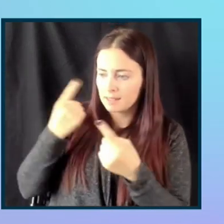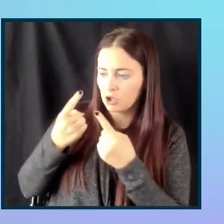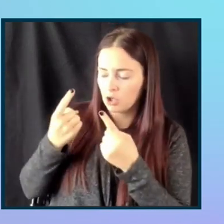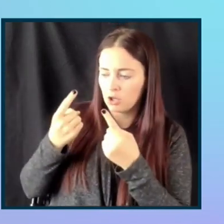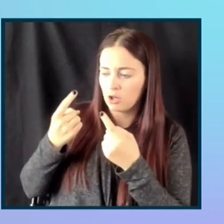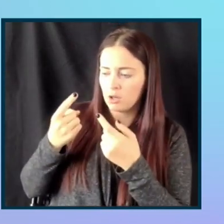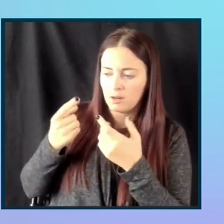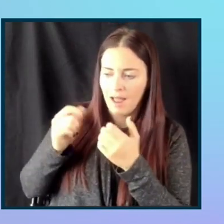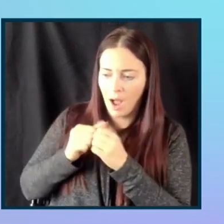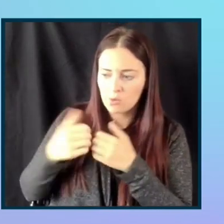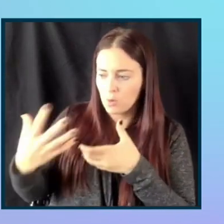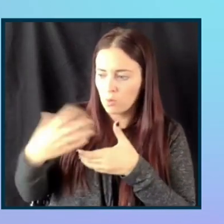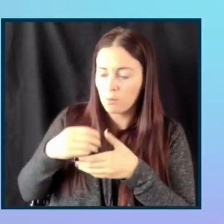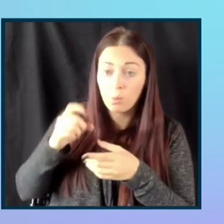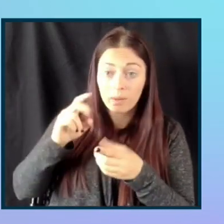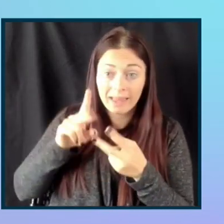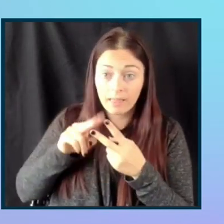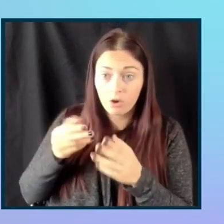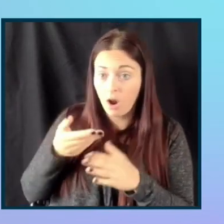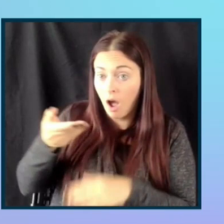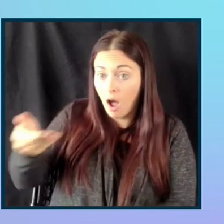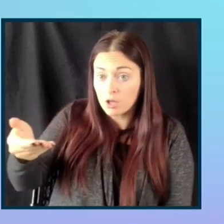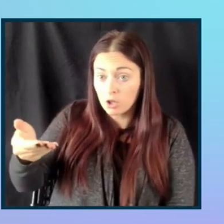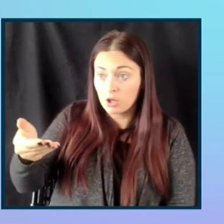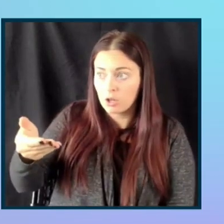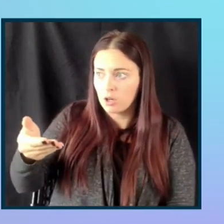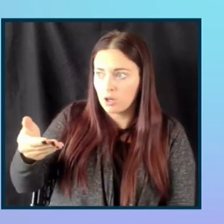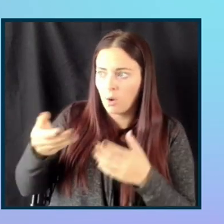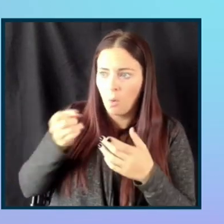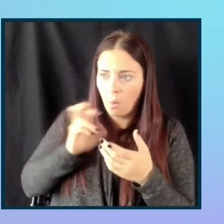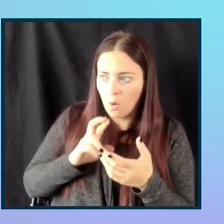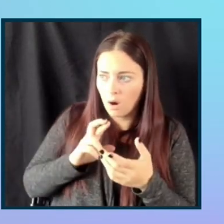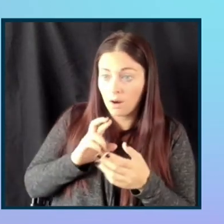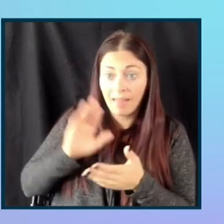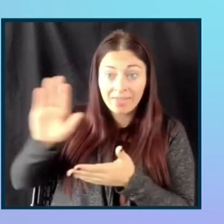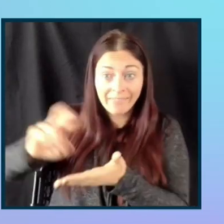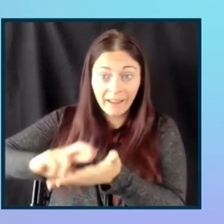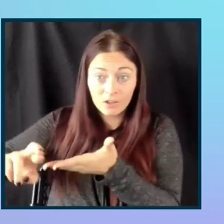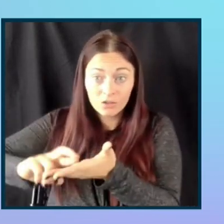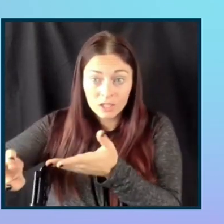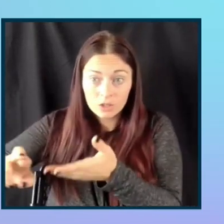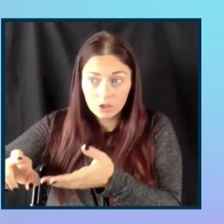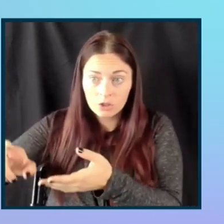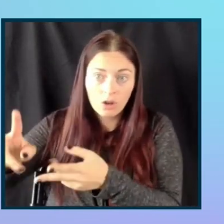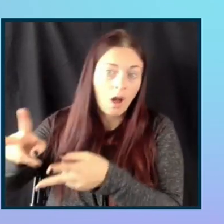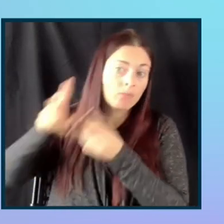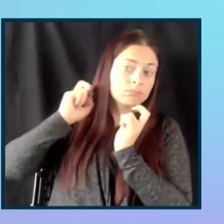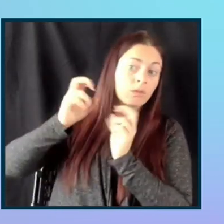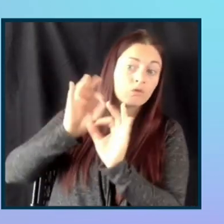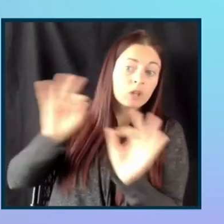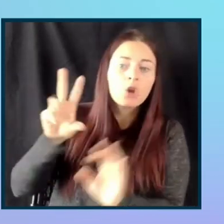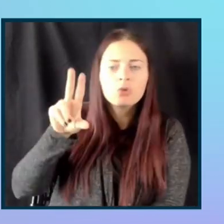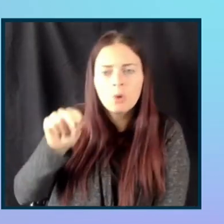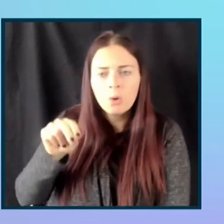should be using and paying for the research they do. Because it's just far more important to engage from that point of view